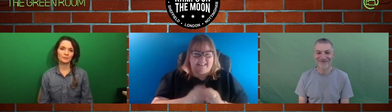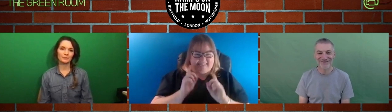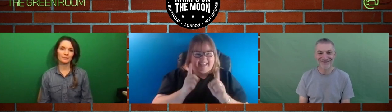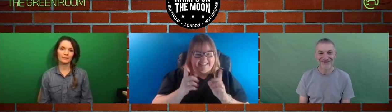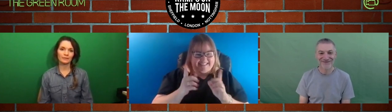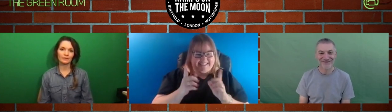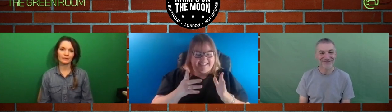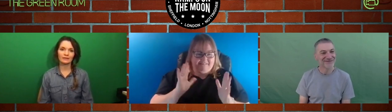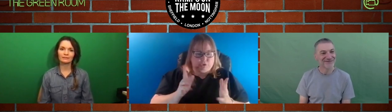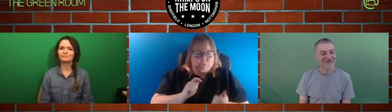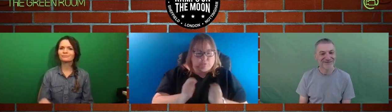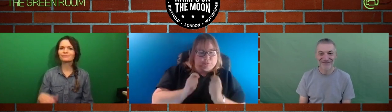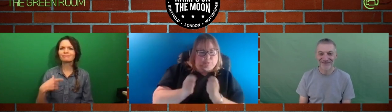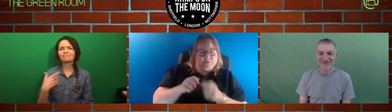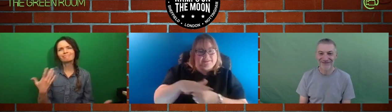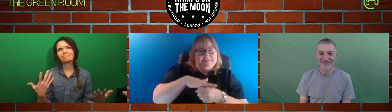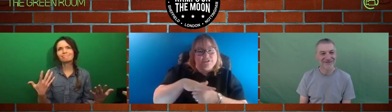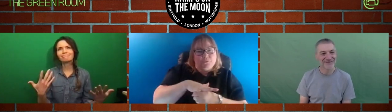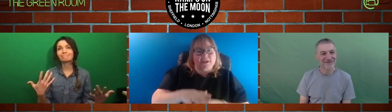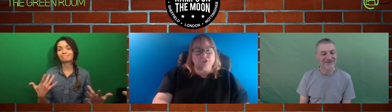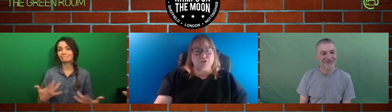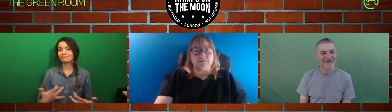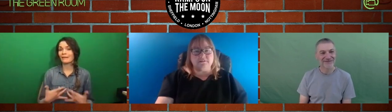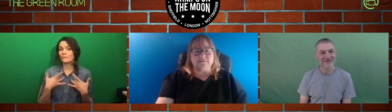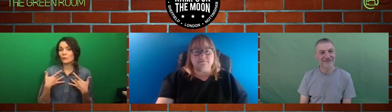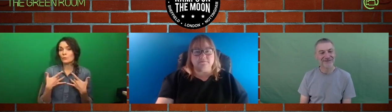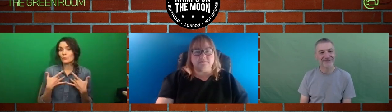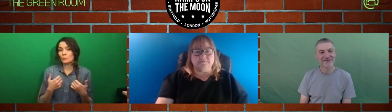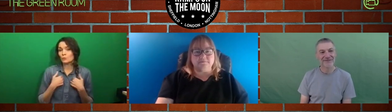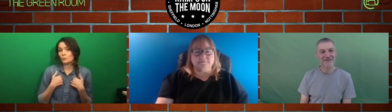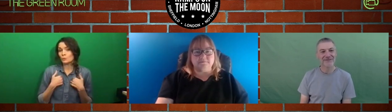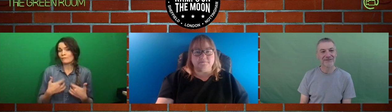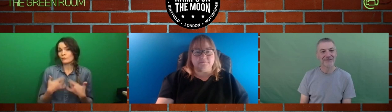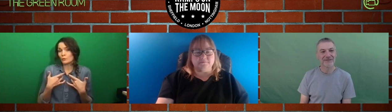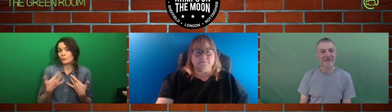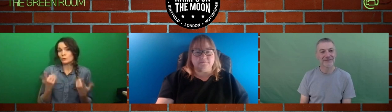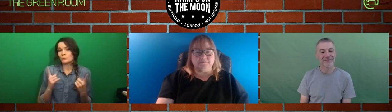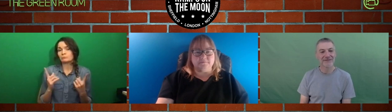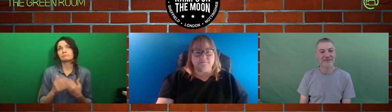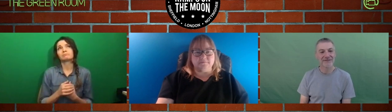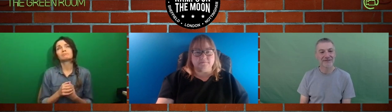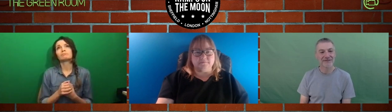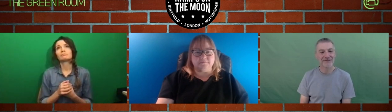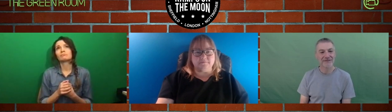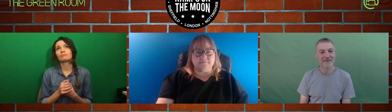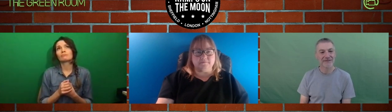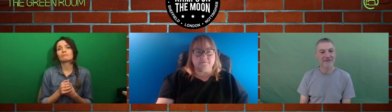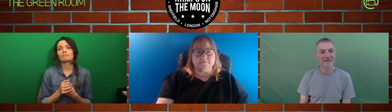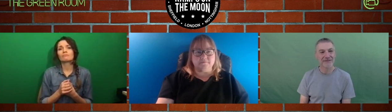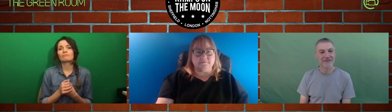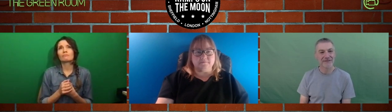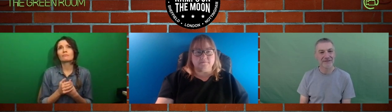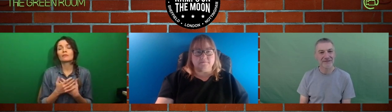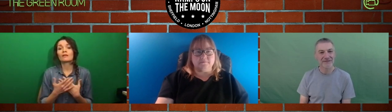I think I guess what I gleaned from that is that when it comes to access and